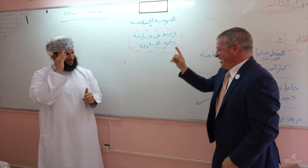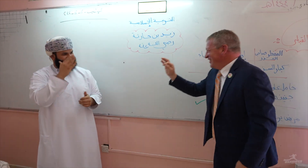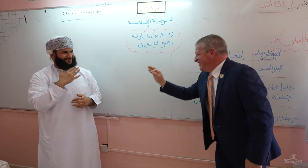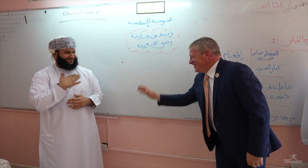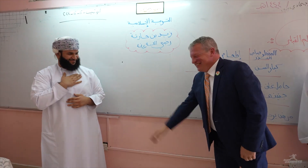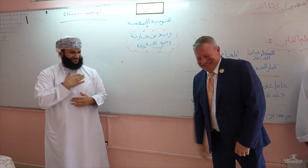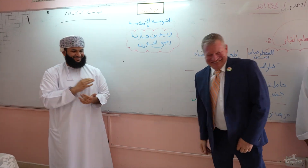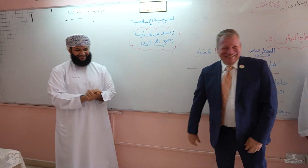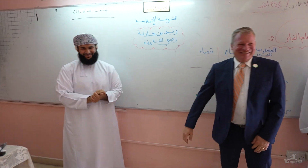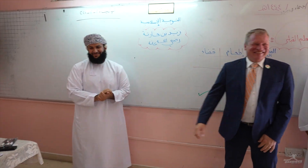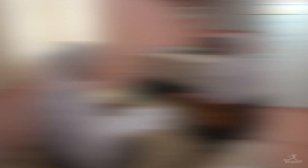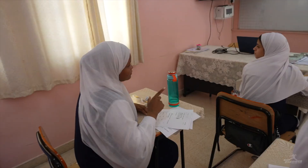Inshallah.